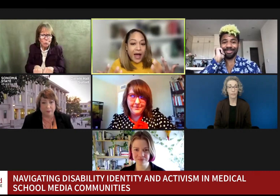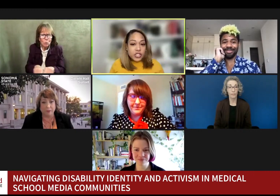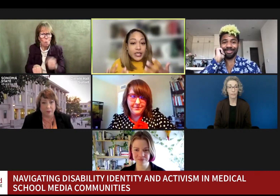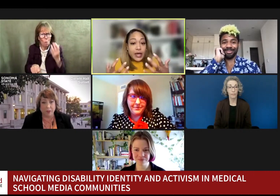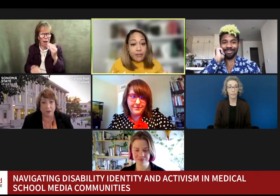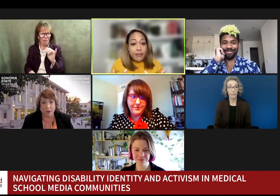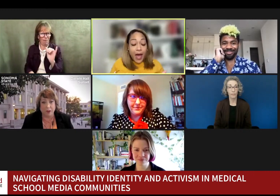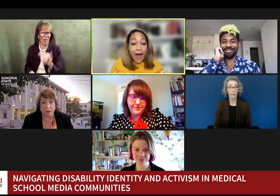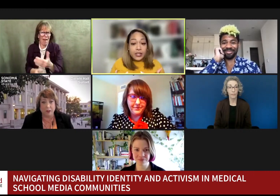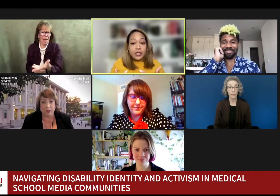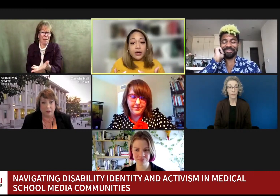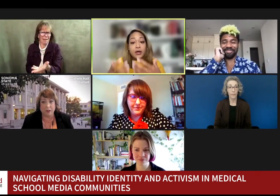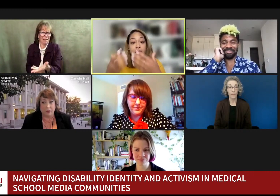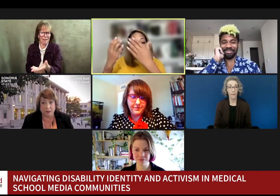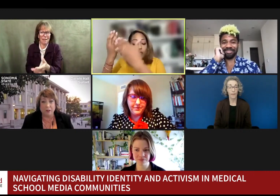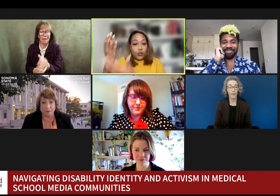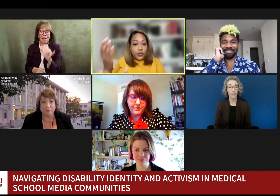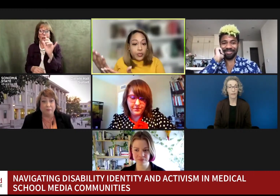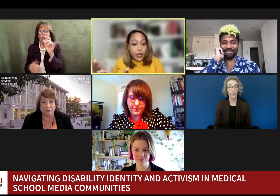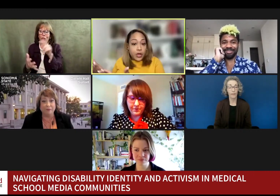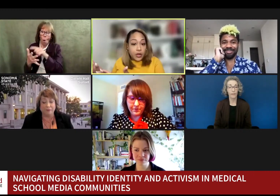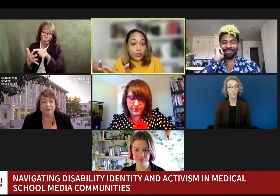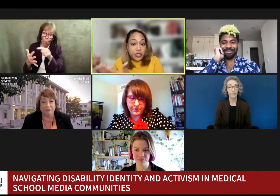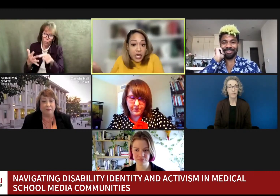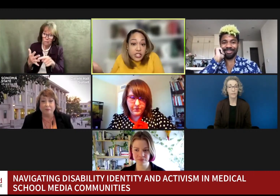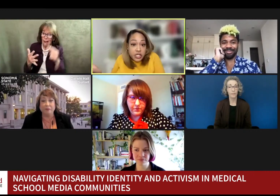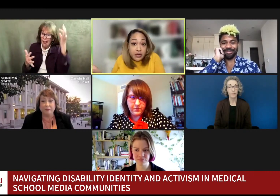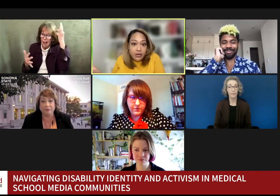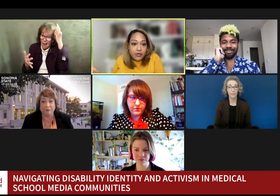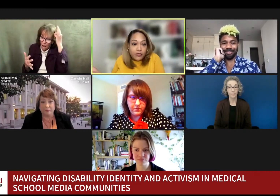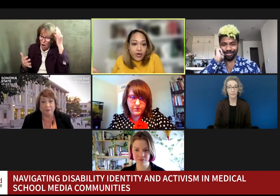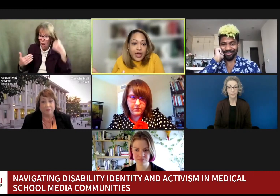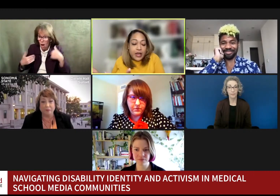these things don't actually impact the production, right?